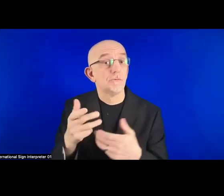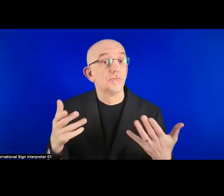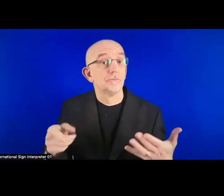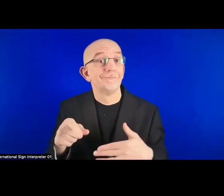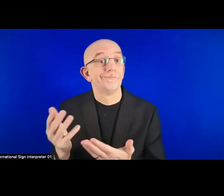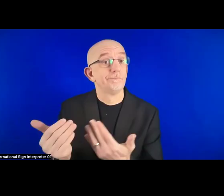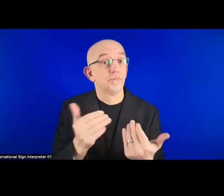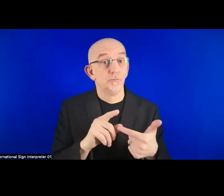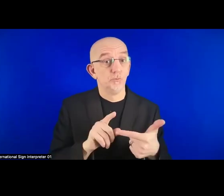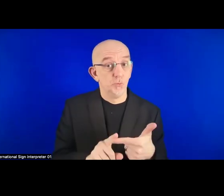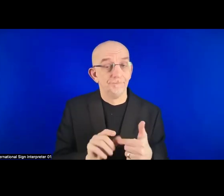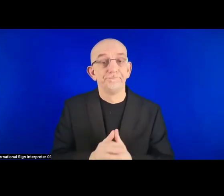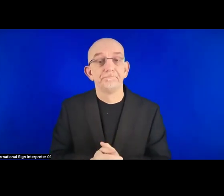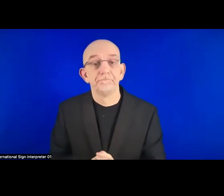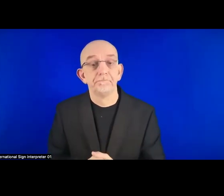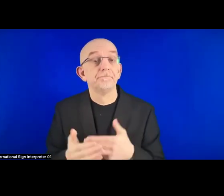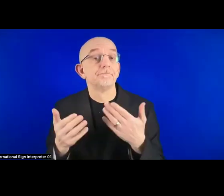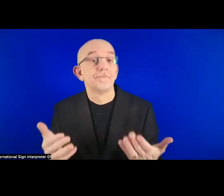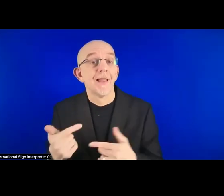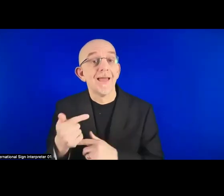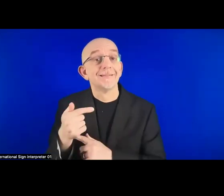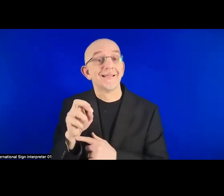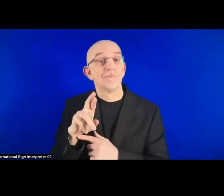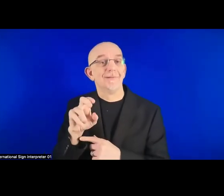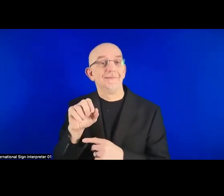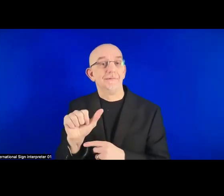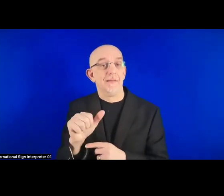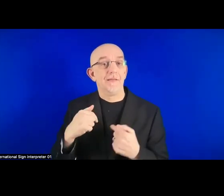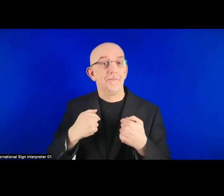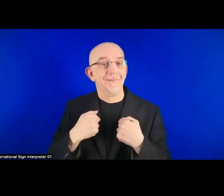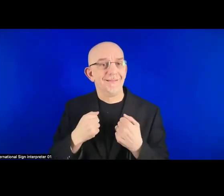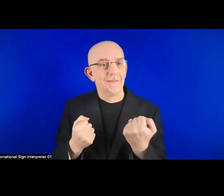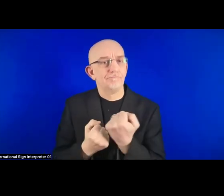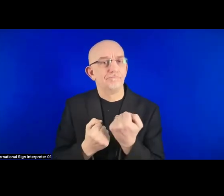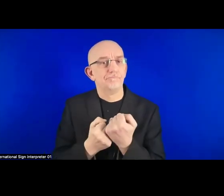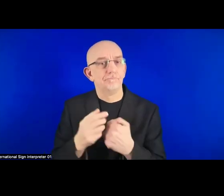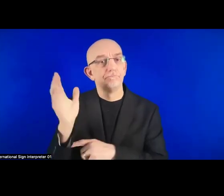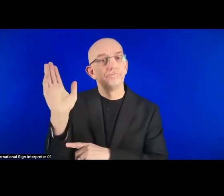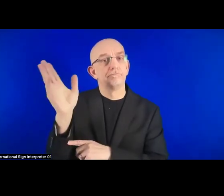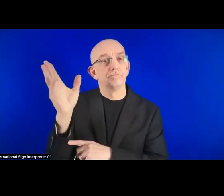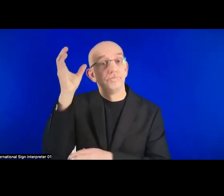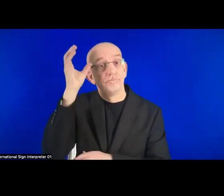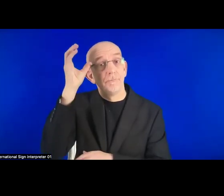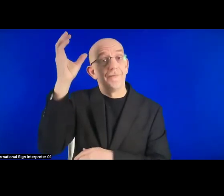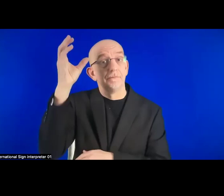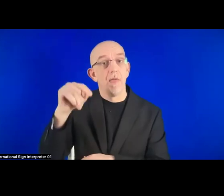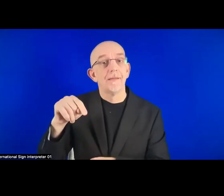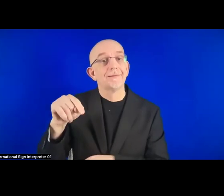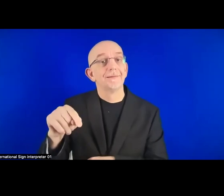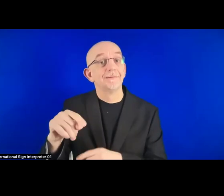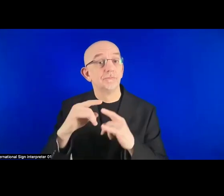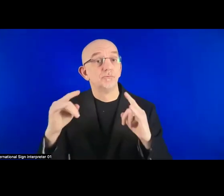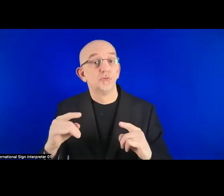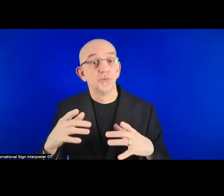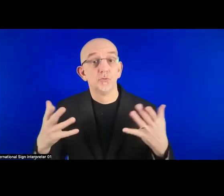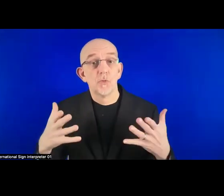University of Lisbon, so working directly with Paula on multiple projects. In this